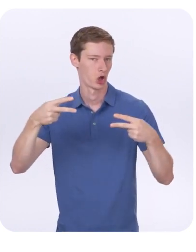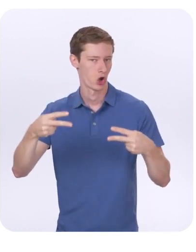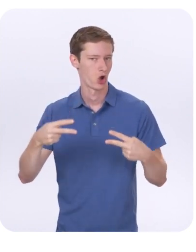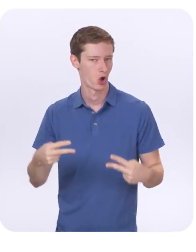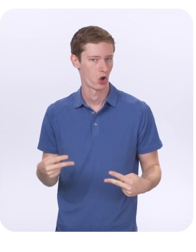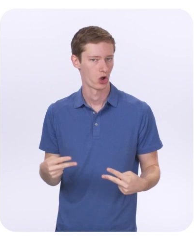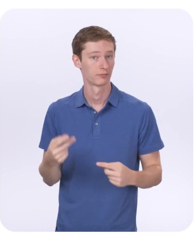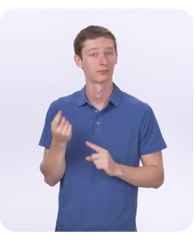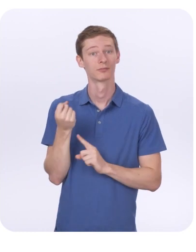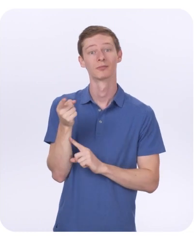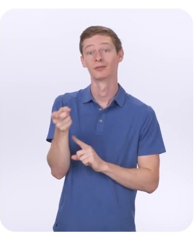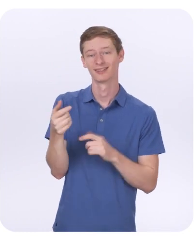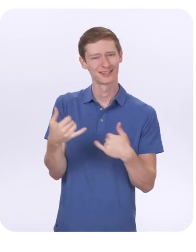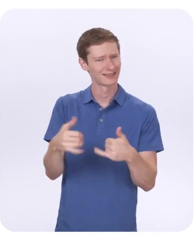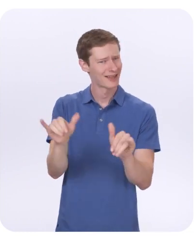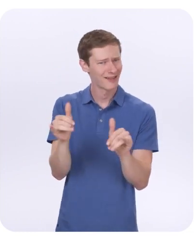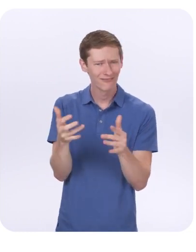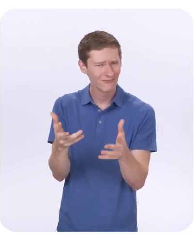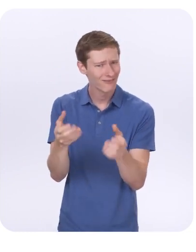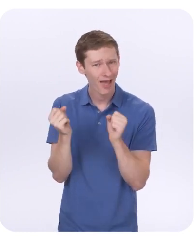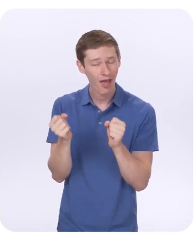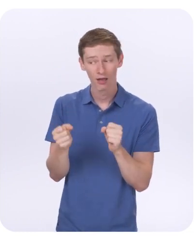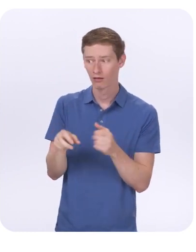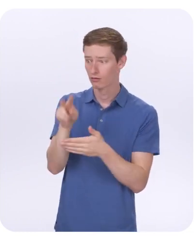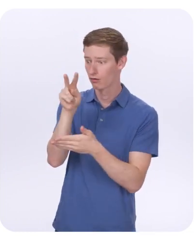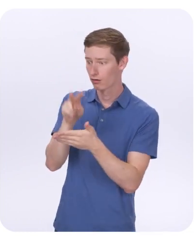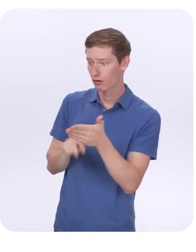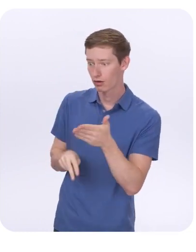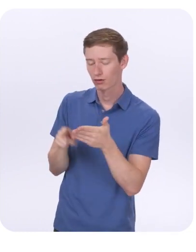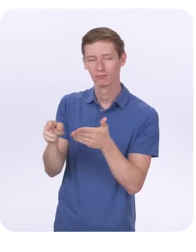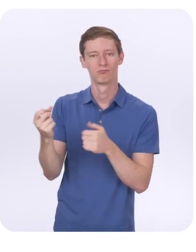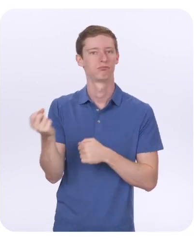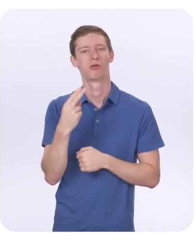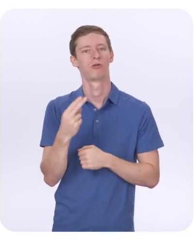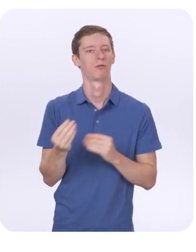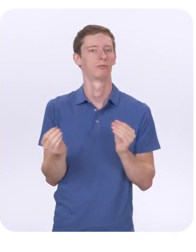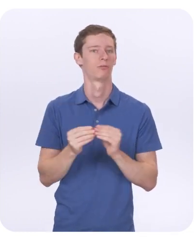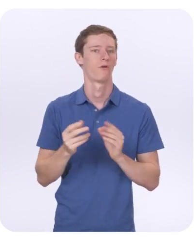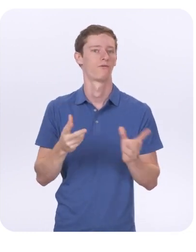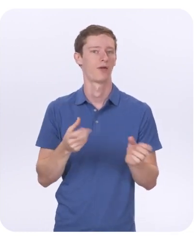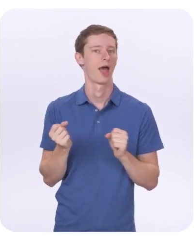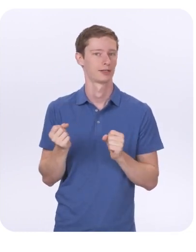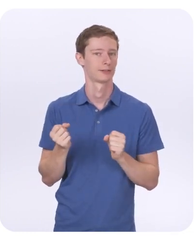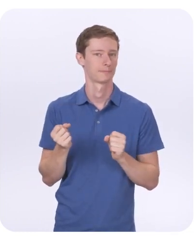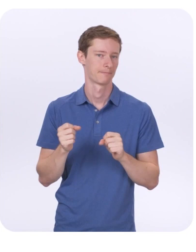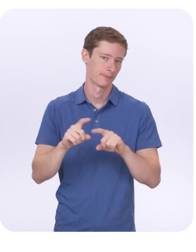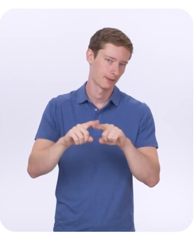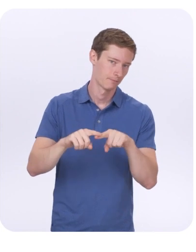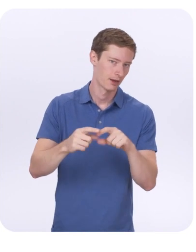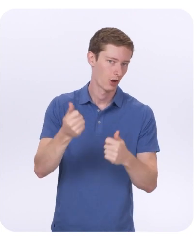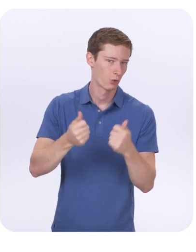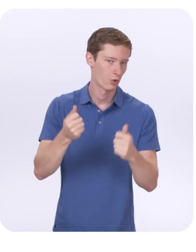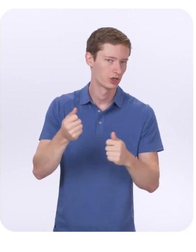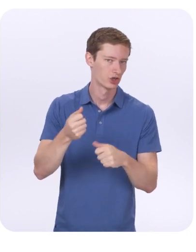And you can actually start with the smaller models to test Code Llama in production and upgrade to